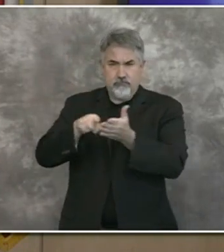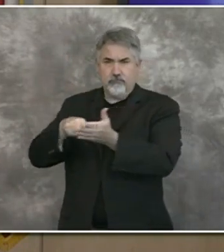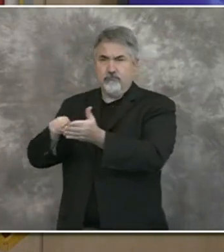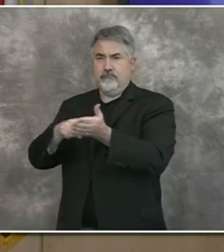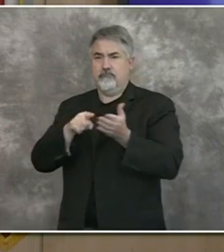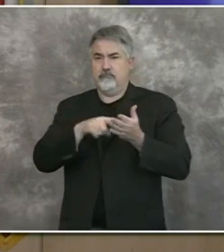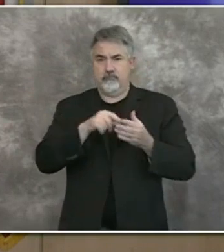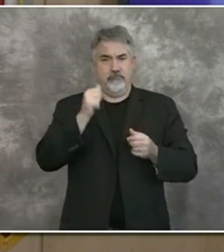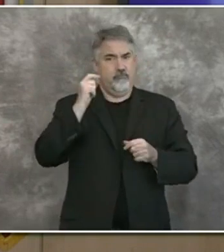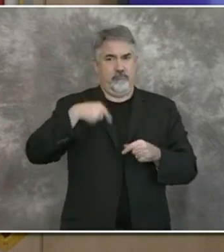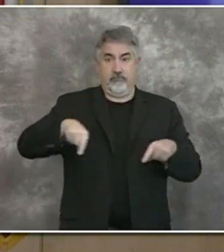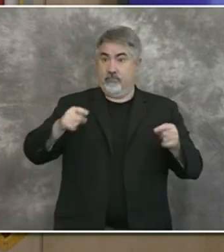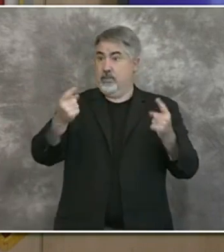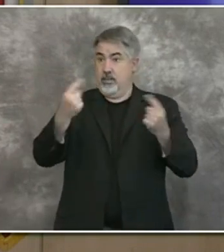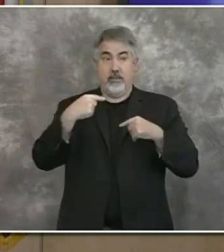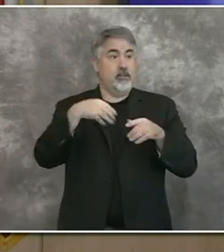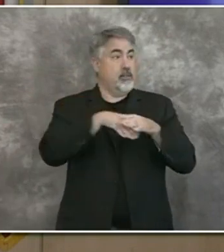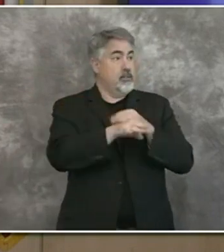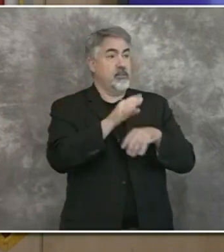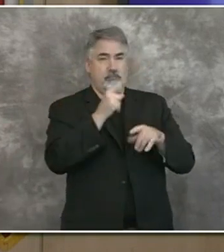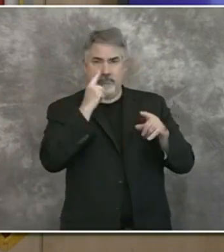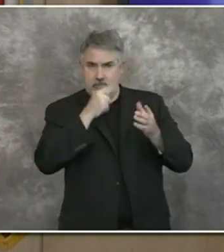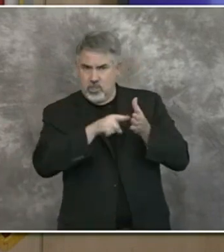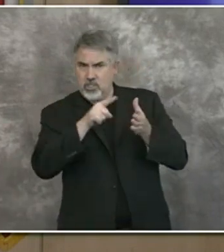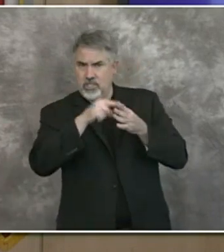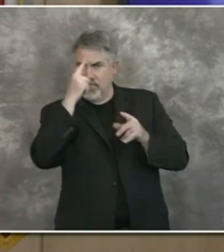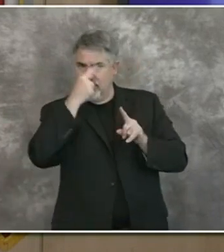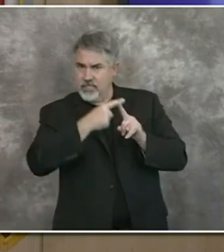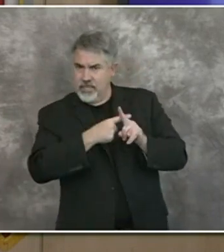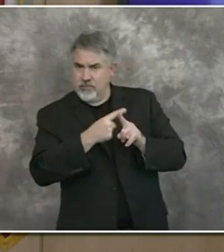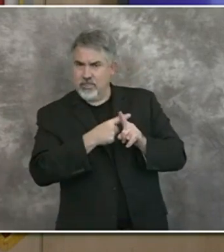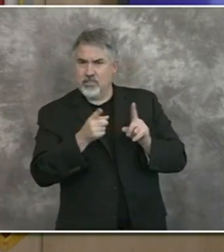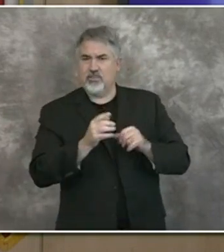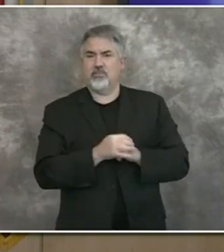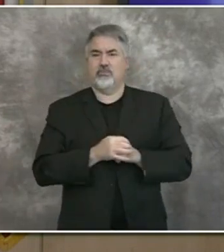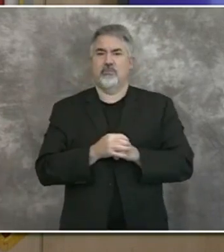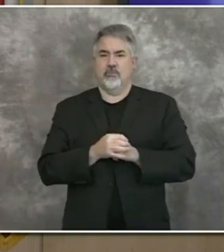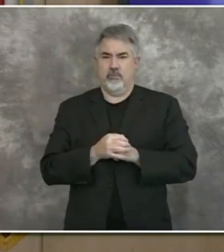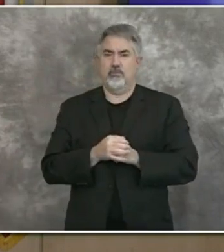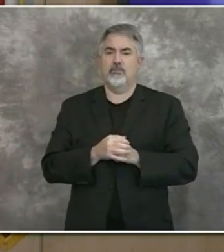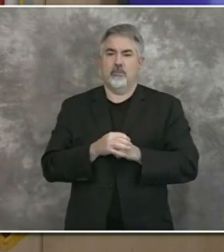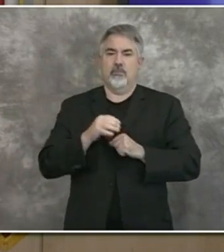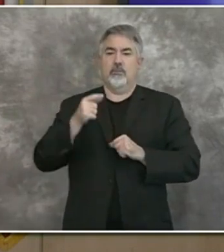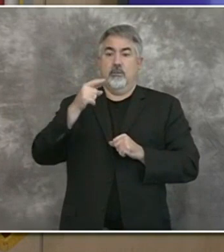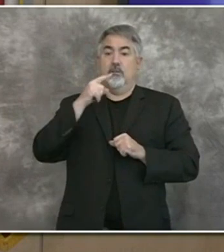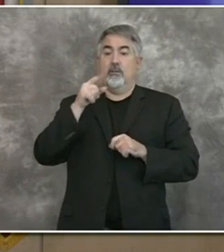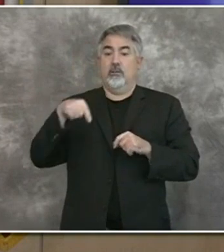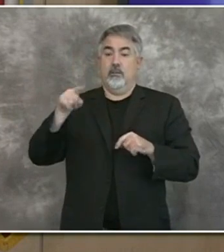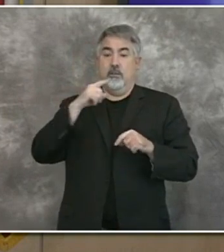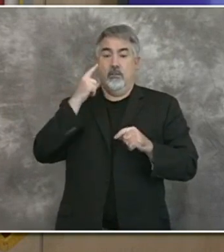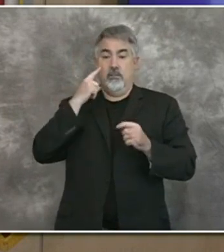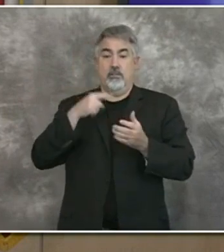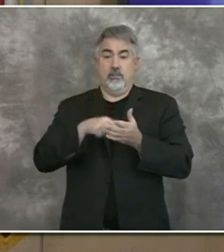SIGNIFICANTLY LOWERS. WE KNOW THAT TEMPERATURE CHECKS LIKE WE DO HERE AT THE EMERGENCY OPERATION CENTER FOR EVERYBODY COMING IN EVERY SINGLE DAY. AND LIKE SO MANY OF OUR